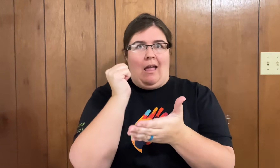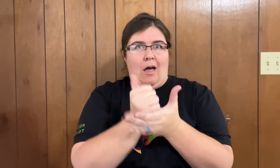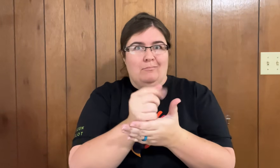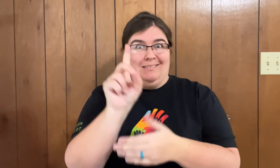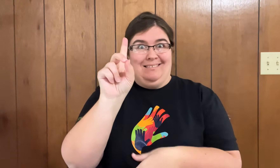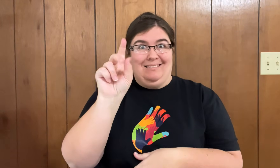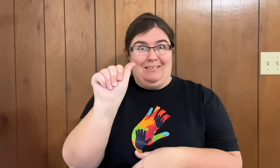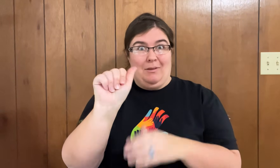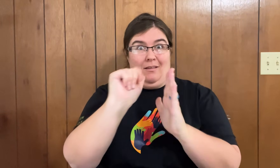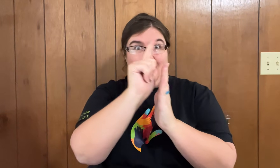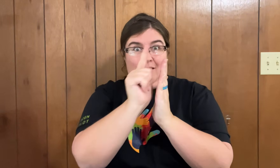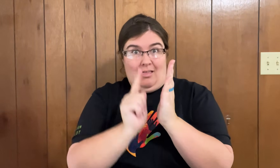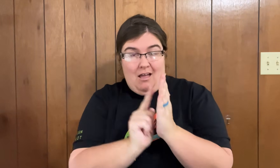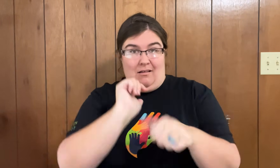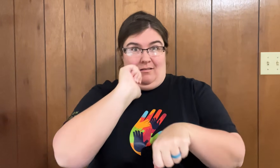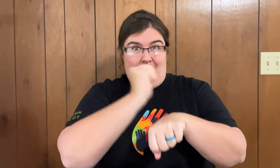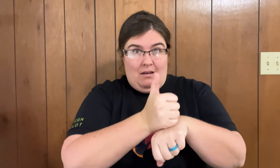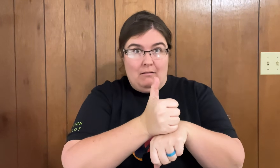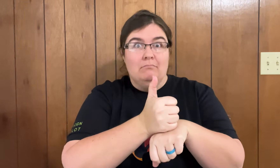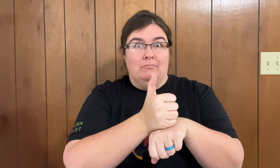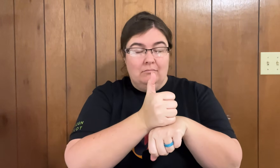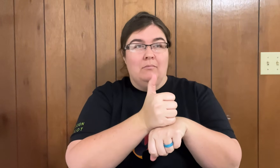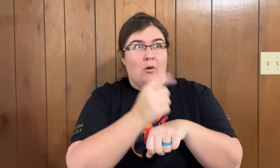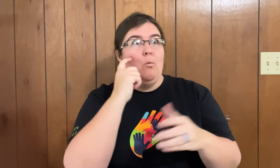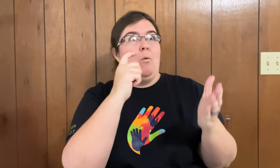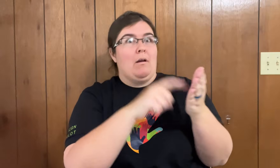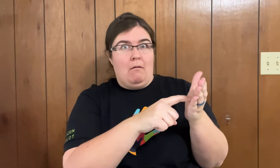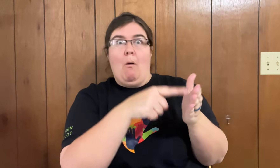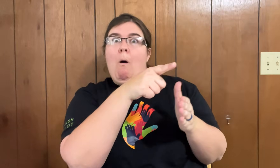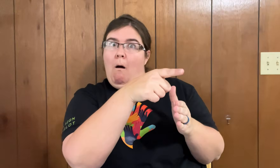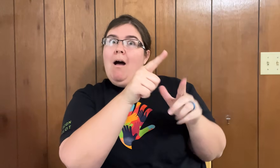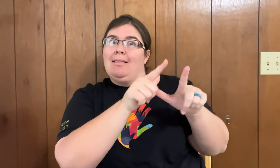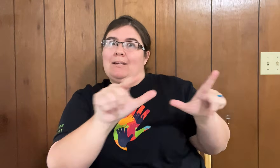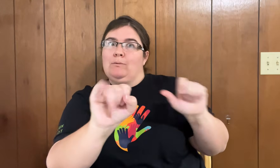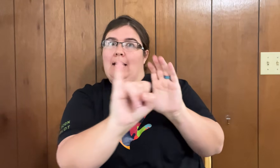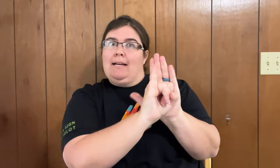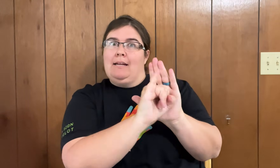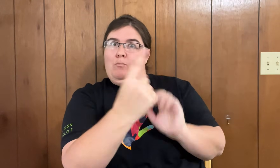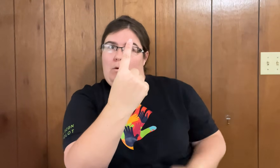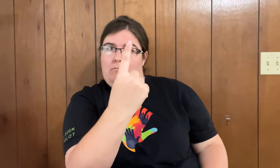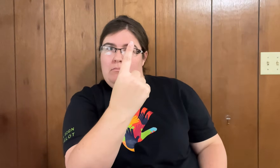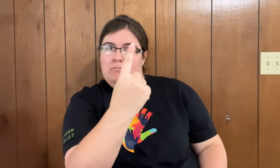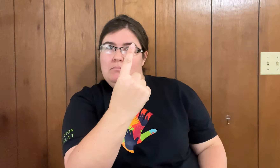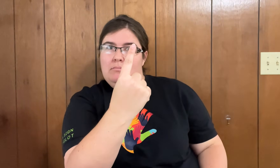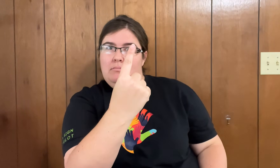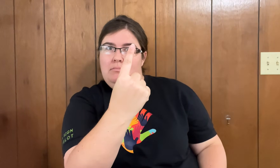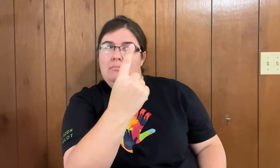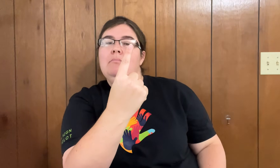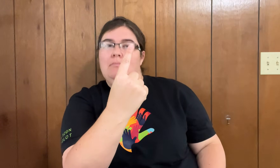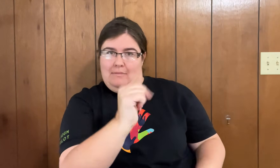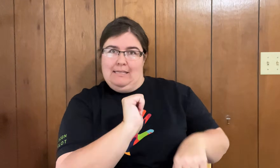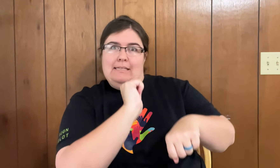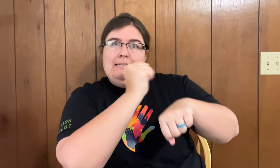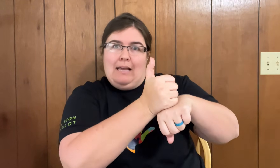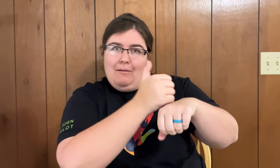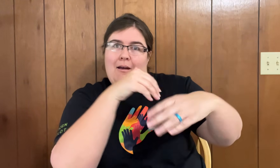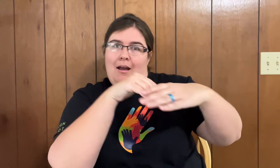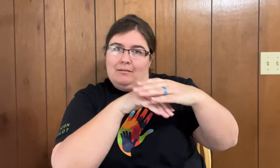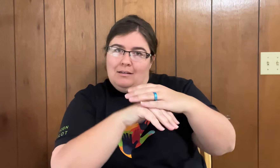it can help when it comes to establishing disability laws. It helps attain recognition as a language identity so that they